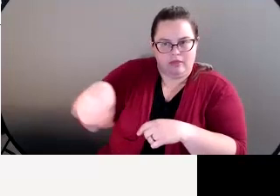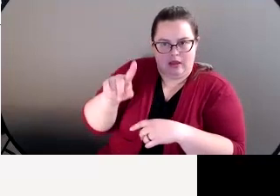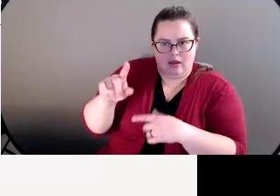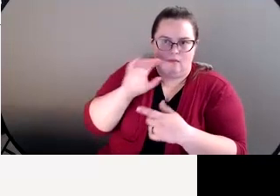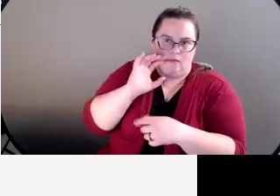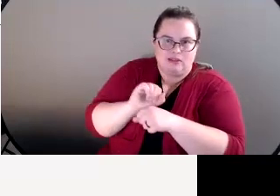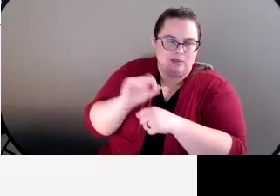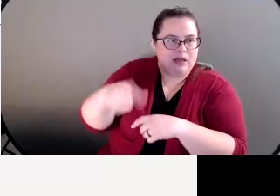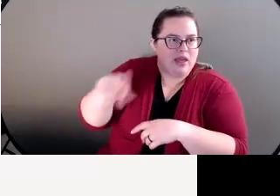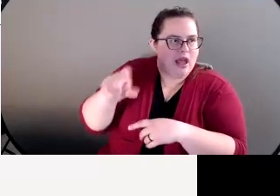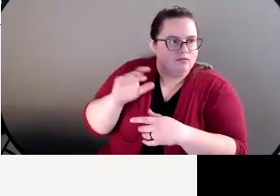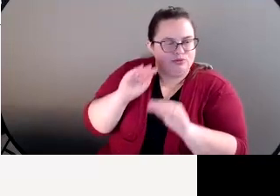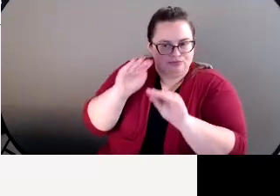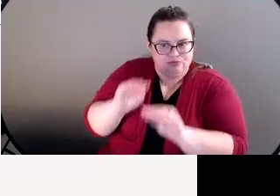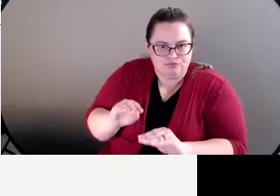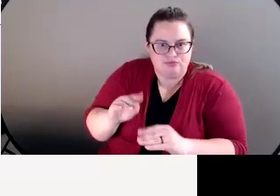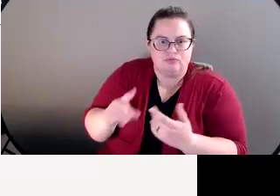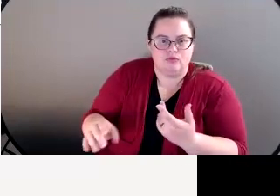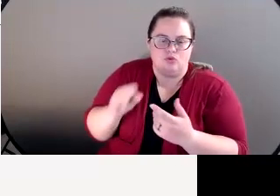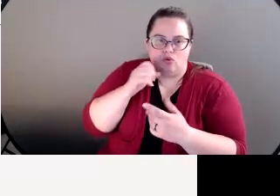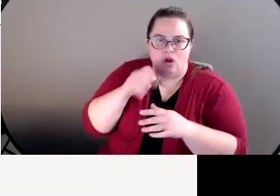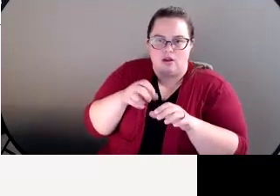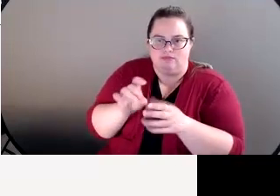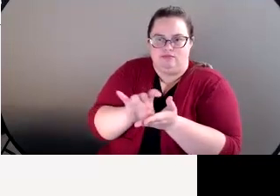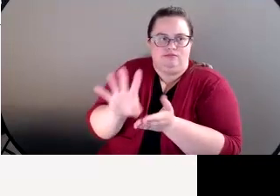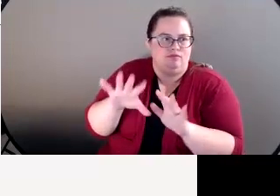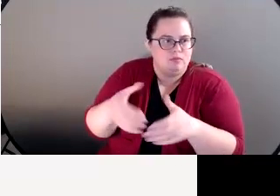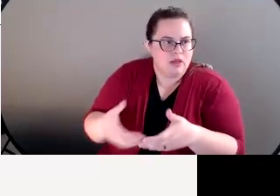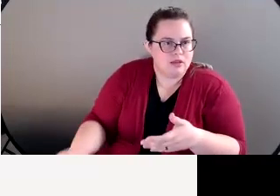So maybe asking them questions about their major or what would,